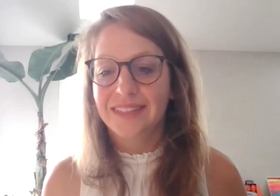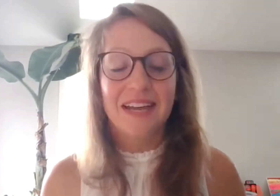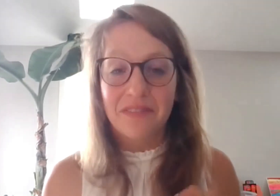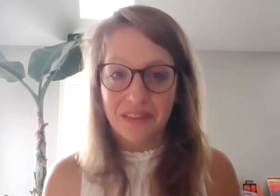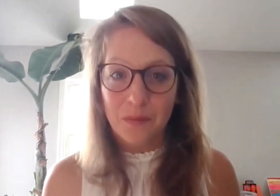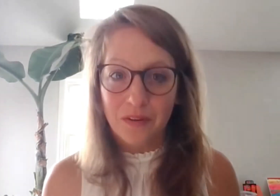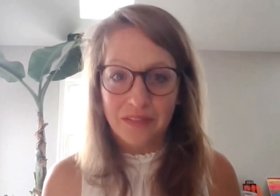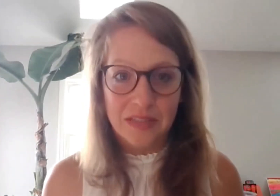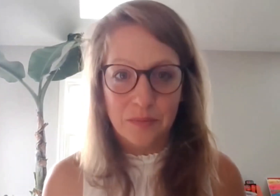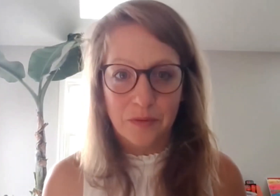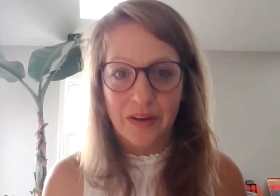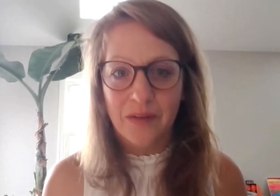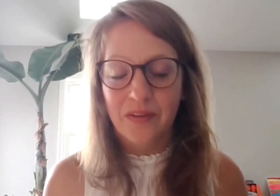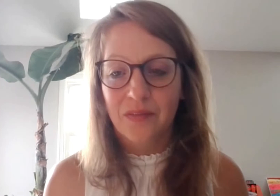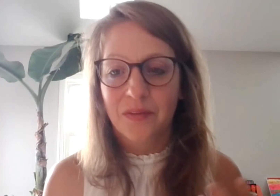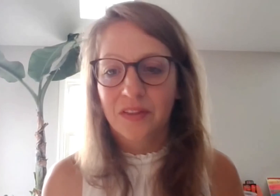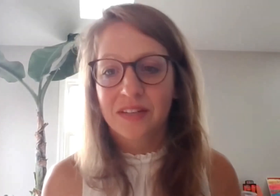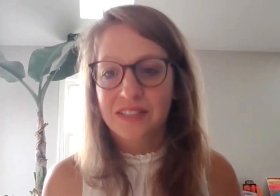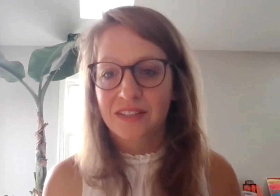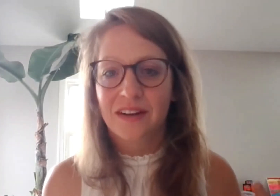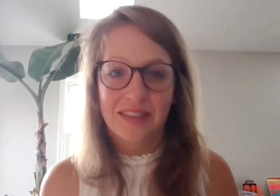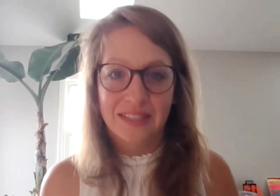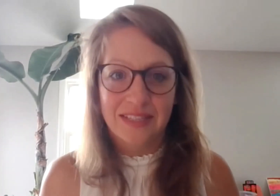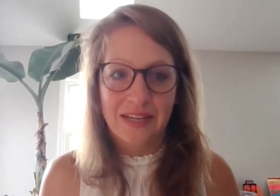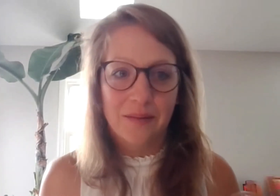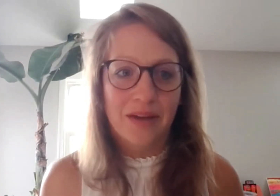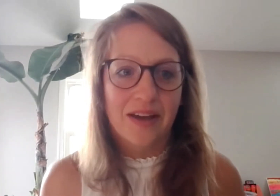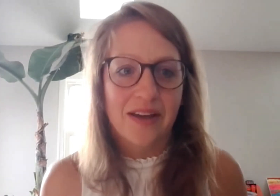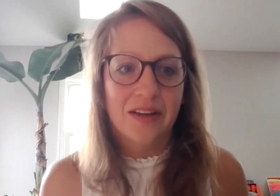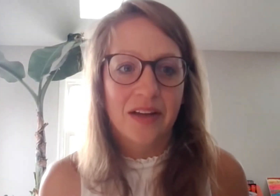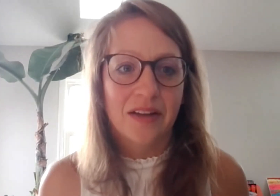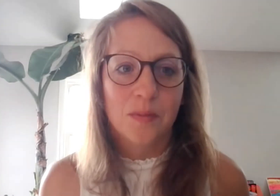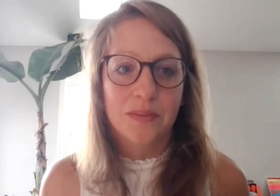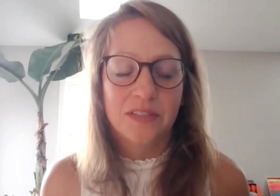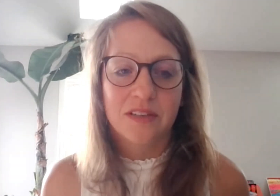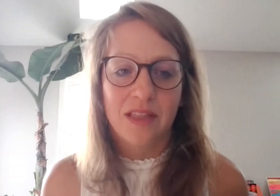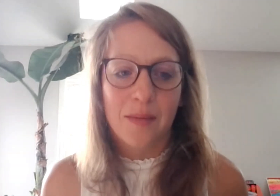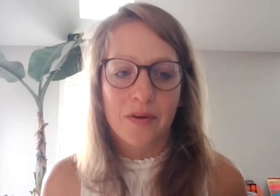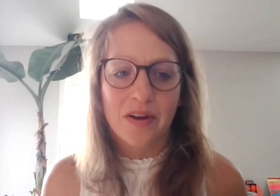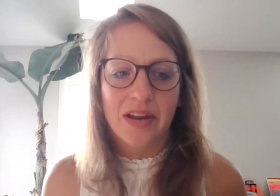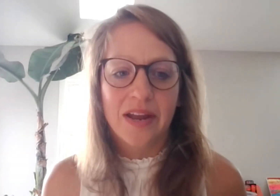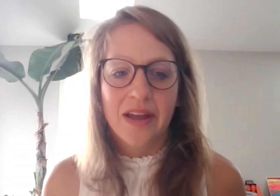It definitely worth exploring with Christy and the team at Global Digital Library,